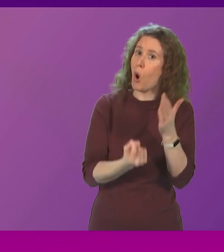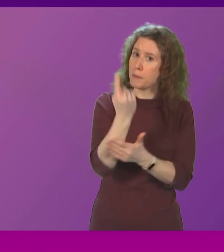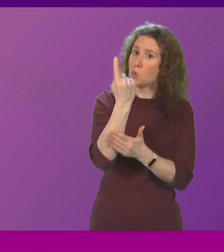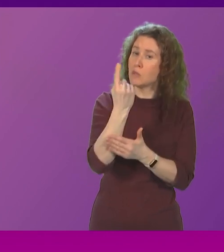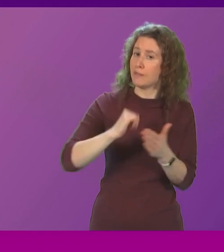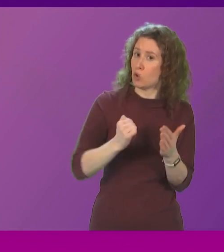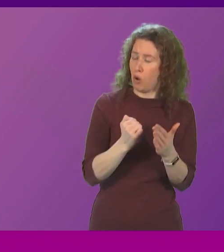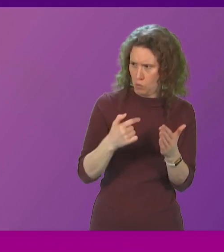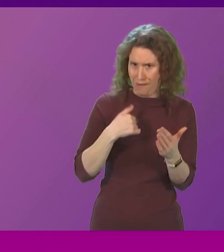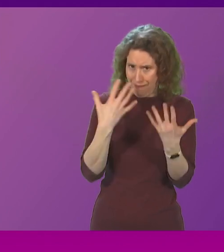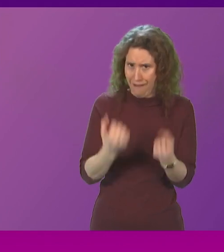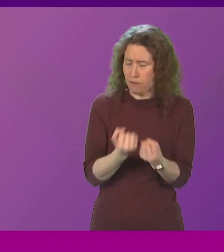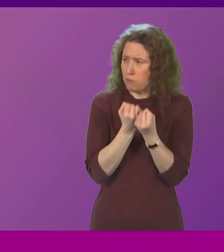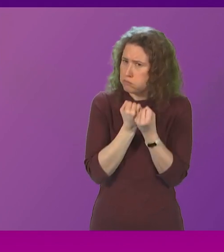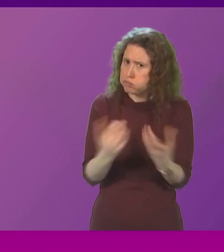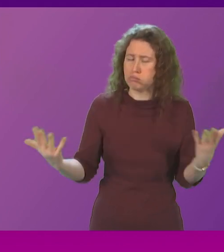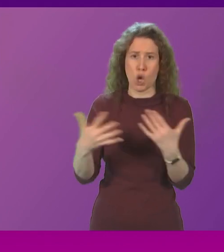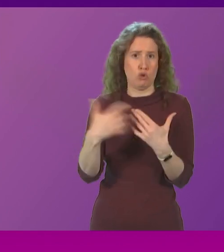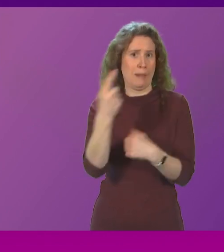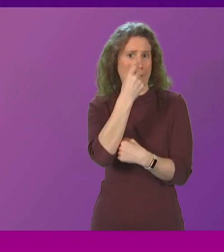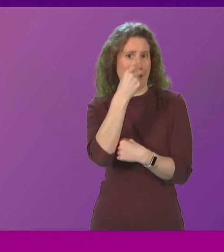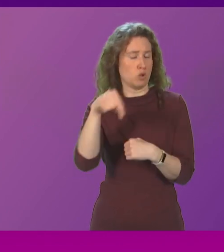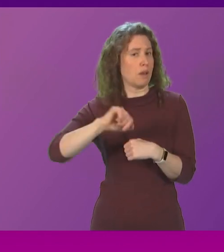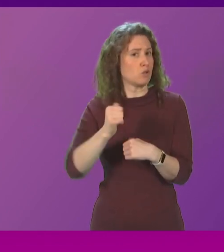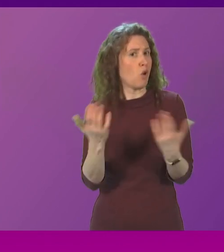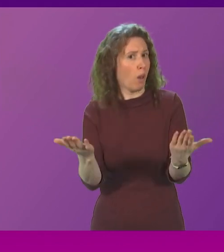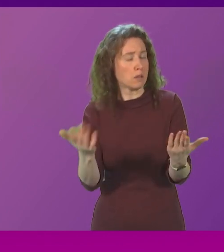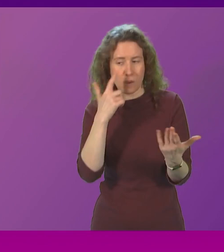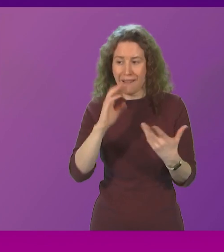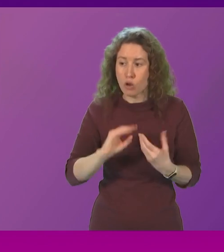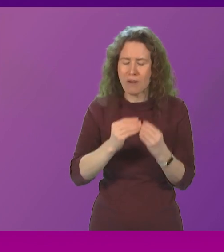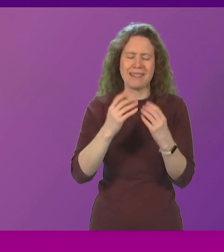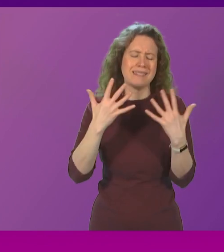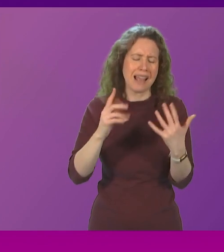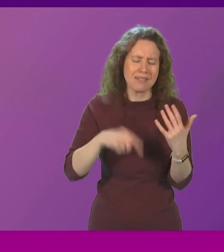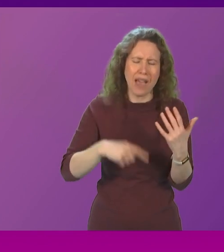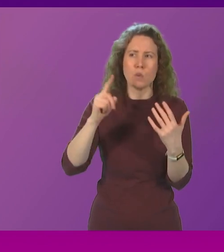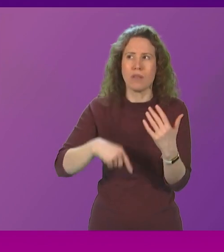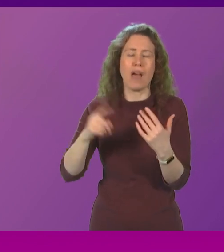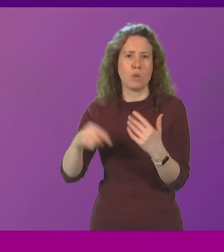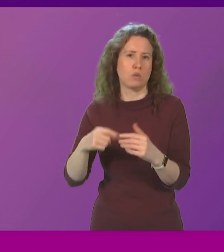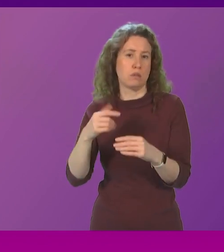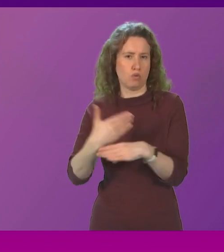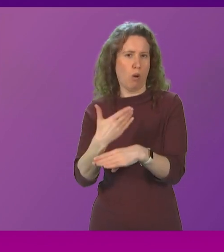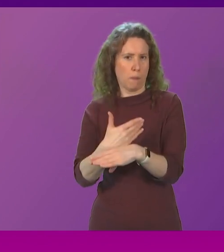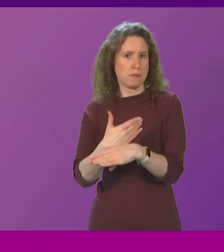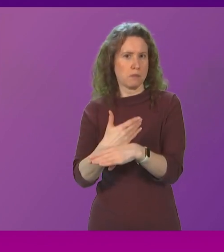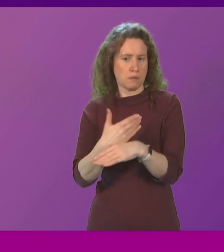If we unleash the green potential of this country we will create tens of thousands of jobs in the decades to come.